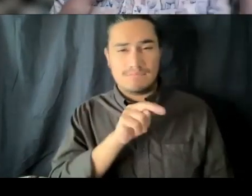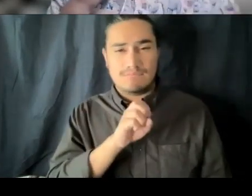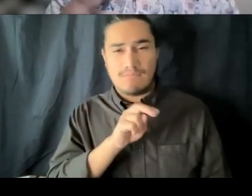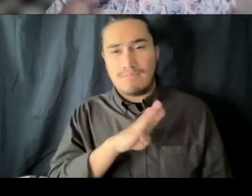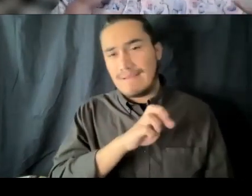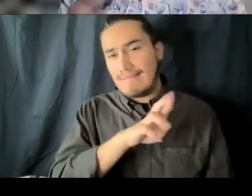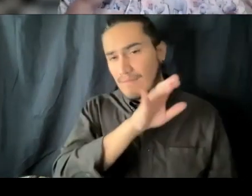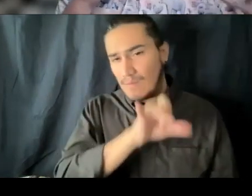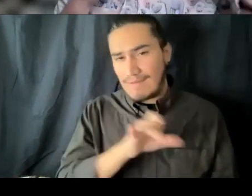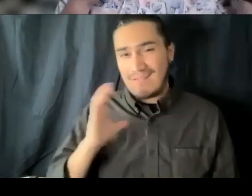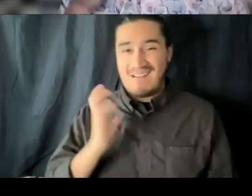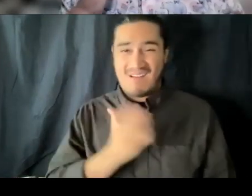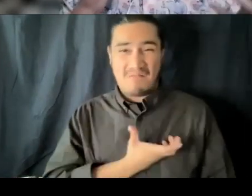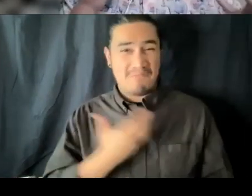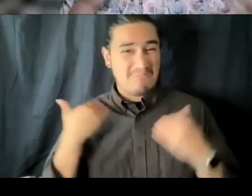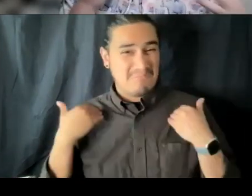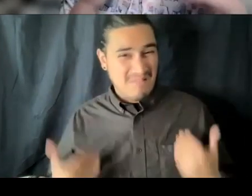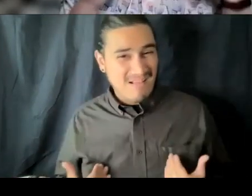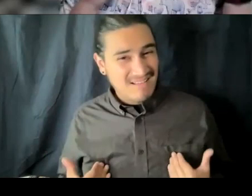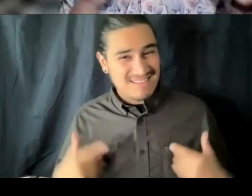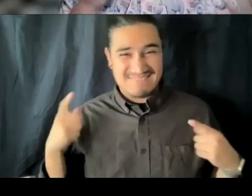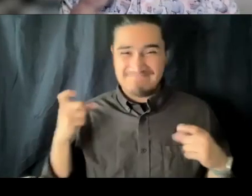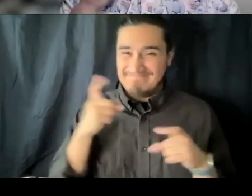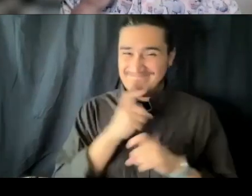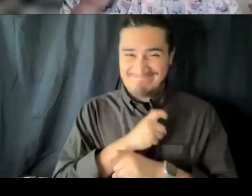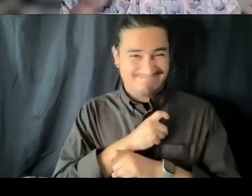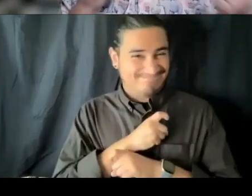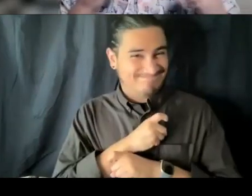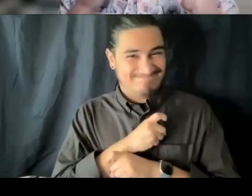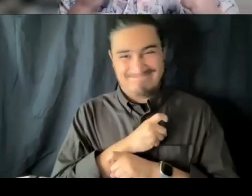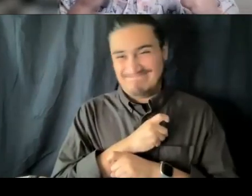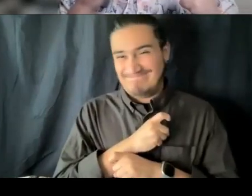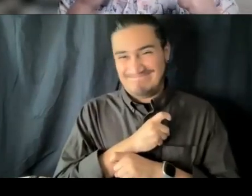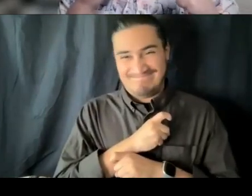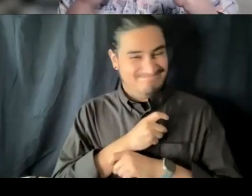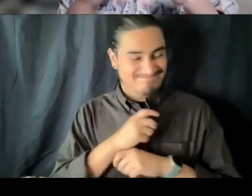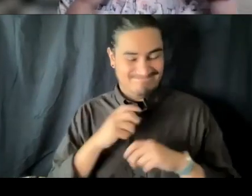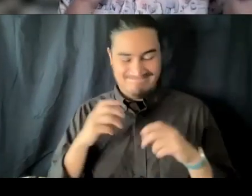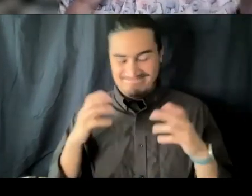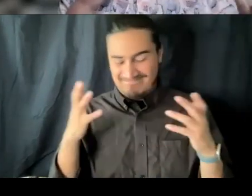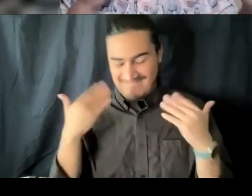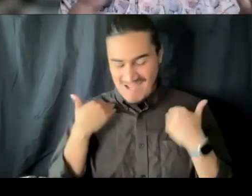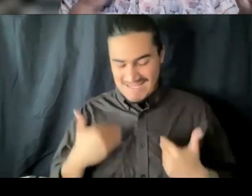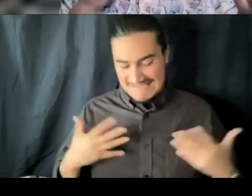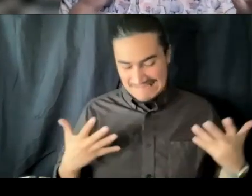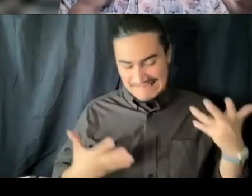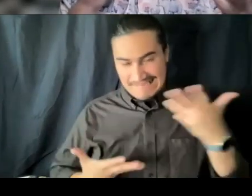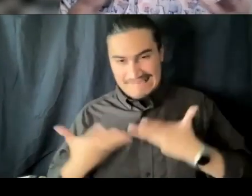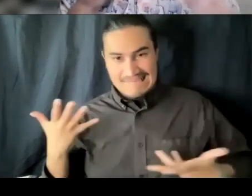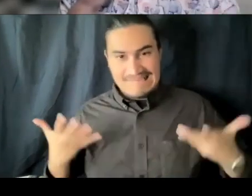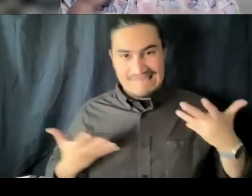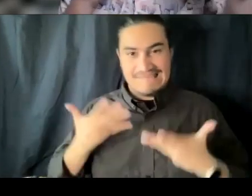our bodies are complicated places. That, and the, you know, this also overlaps